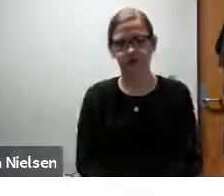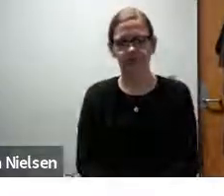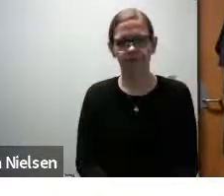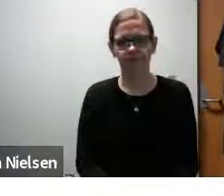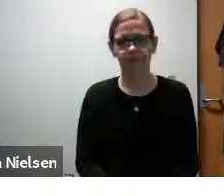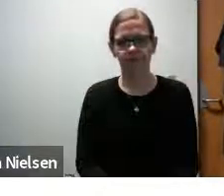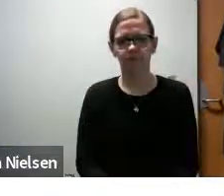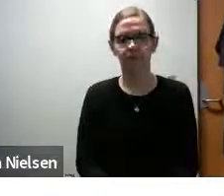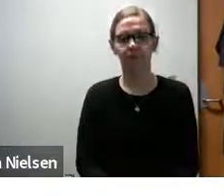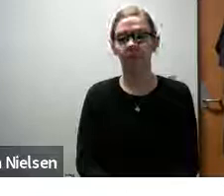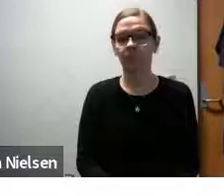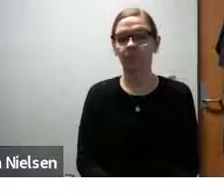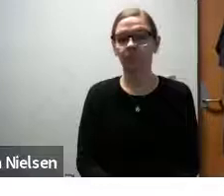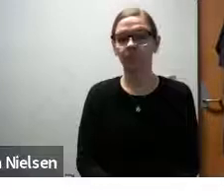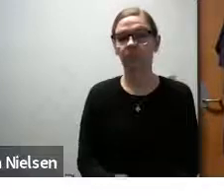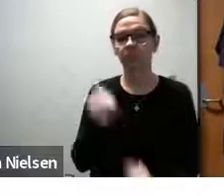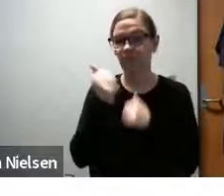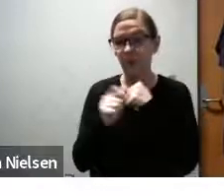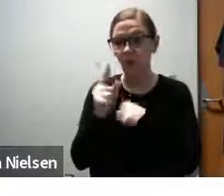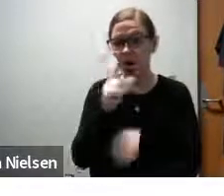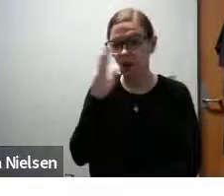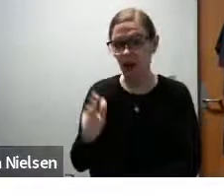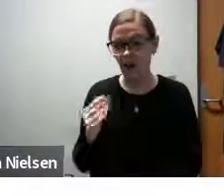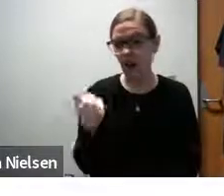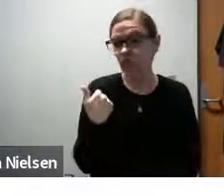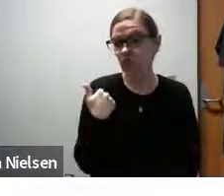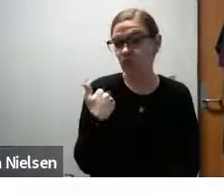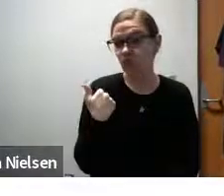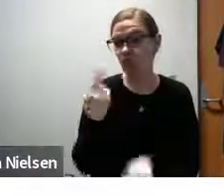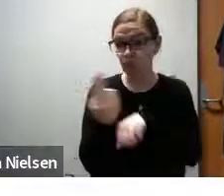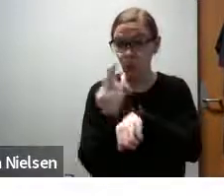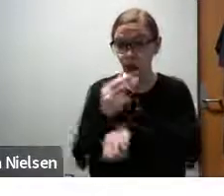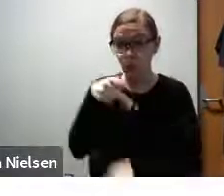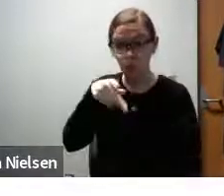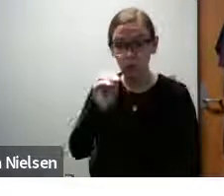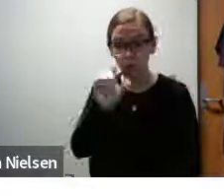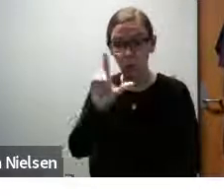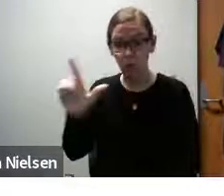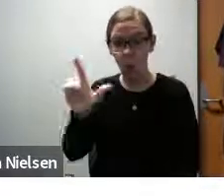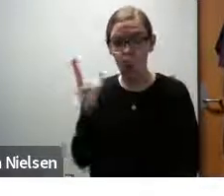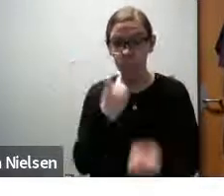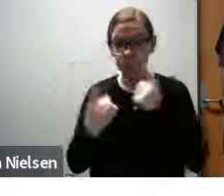Does anybody hit every use polls when you have students logging into your classrooms.